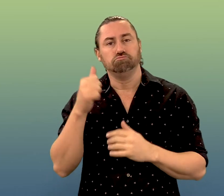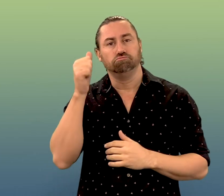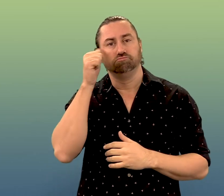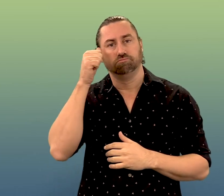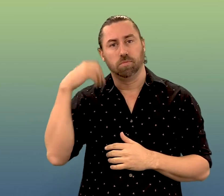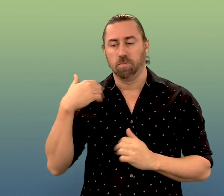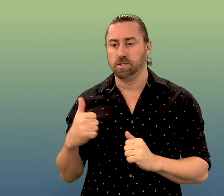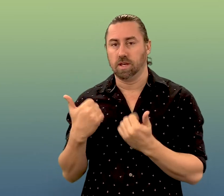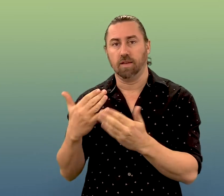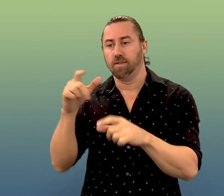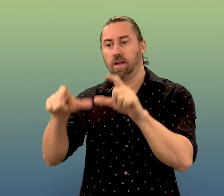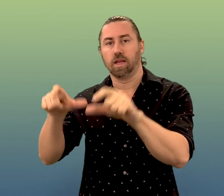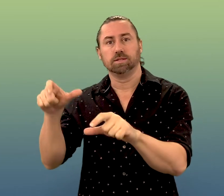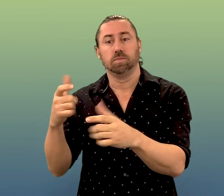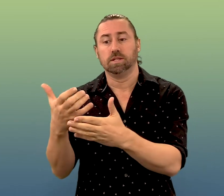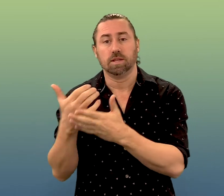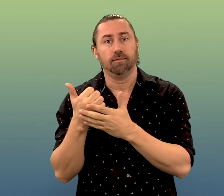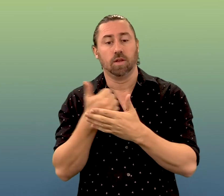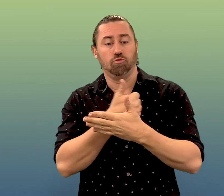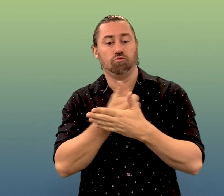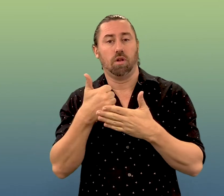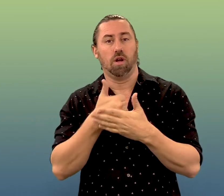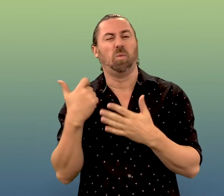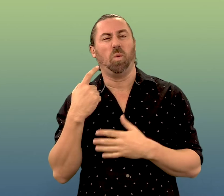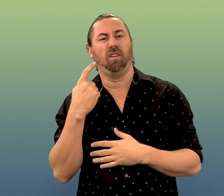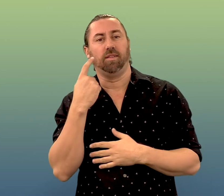TMR acknowledges it must provide customers with safe